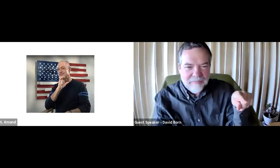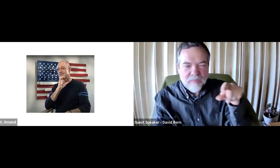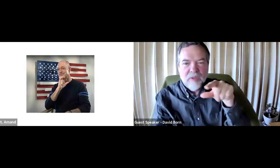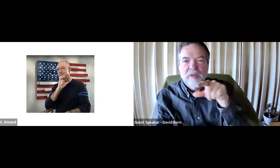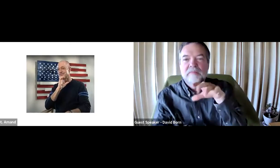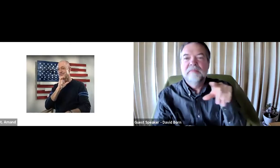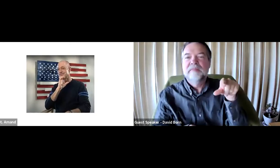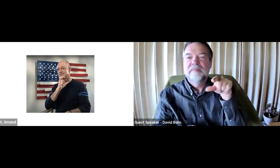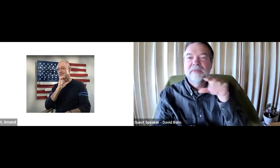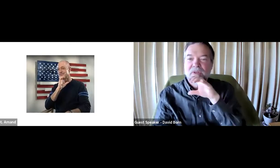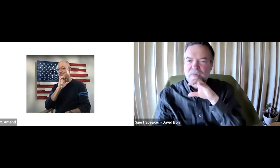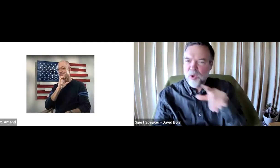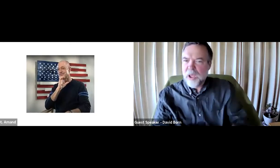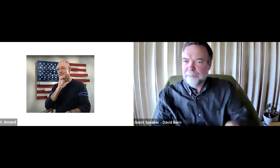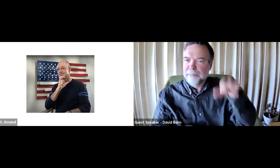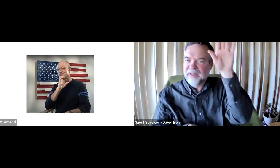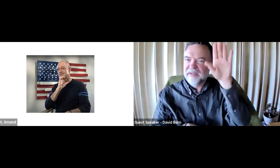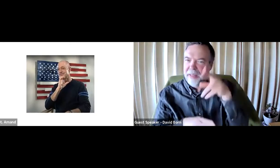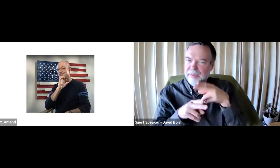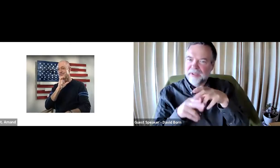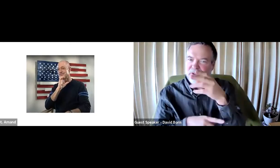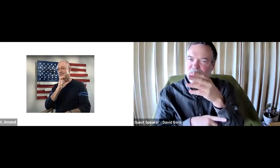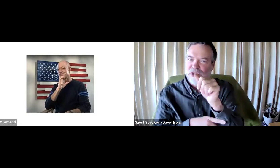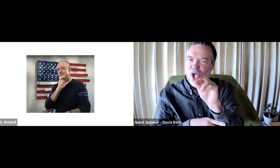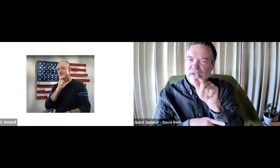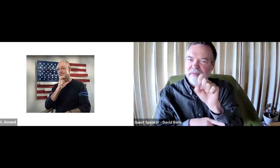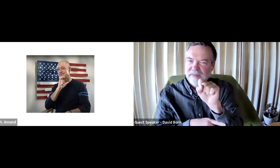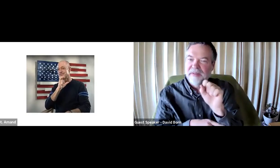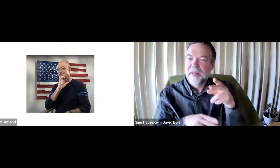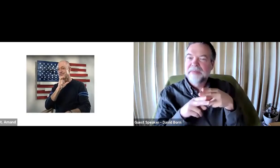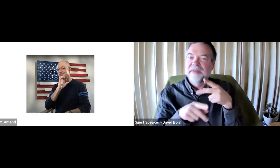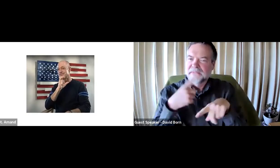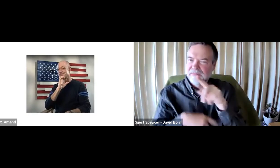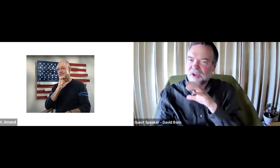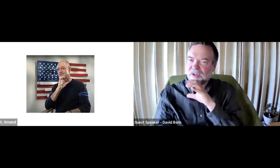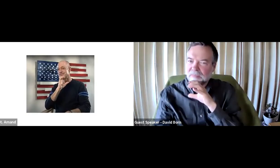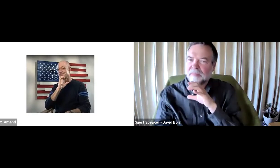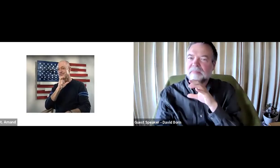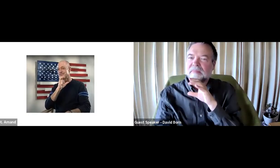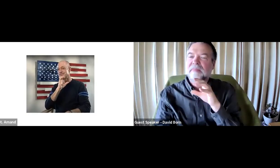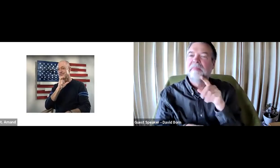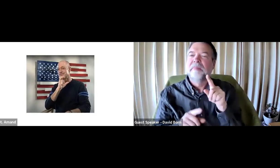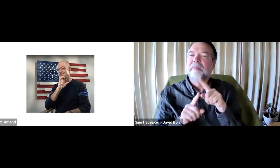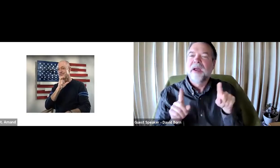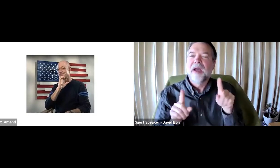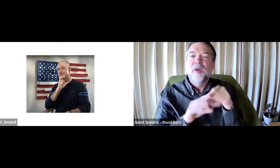I lost my train of thought for a second here. Anyway, he grew up using the name sign Charles,